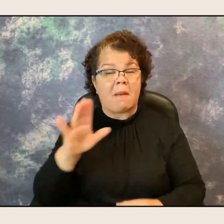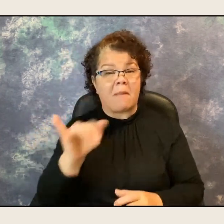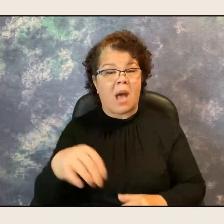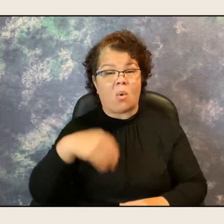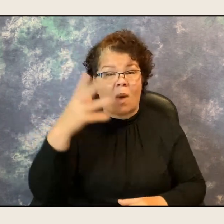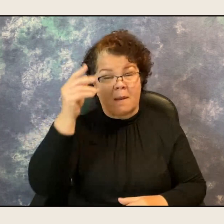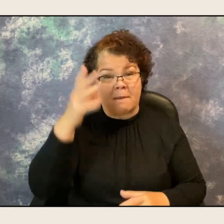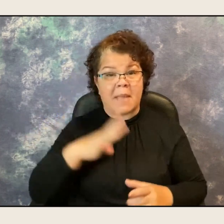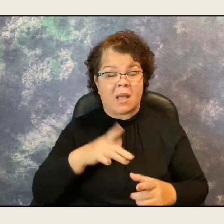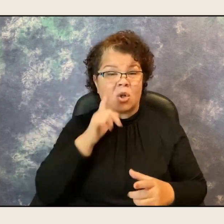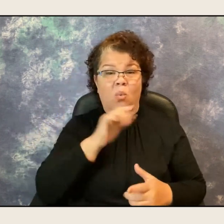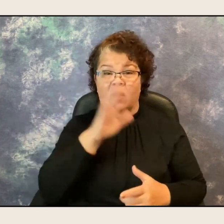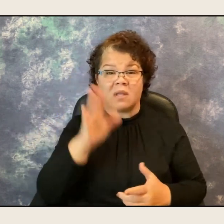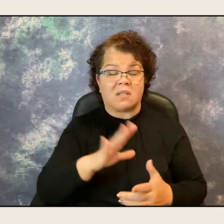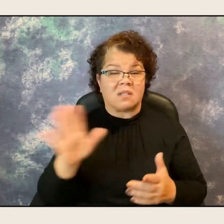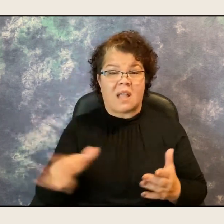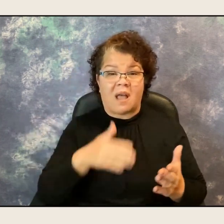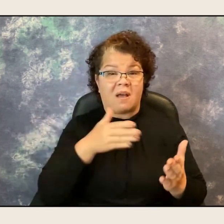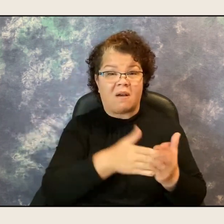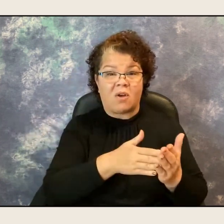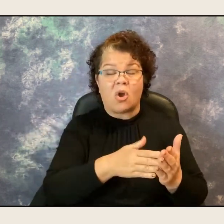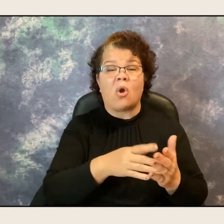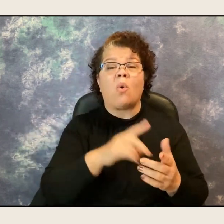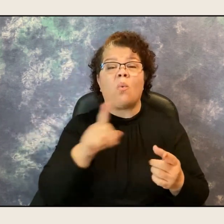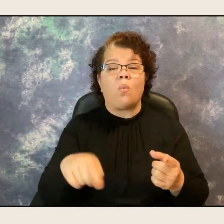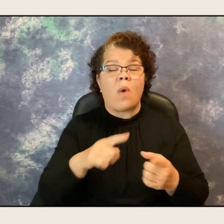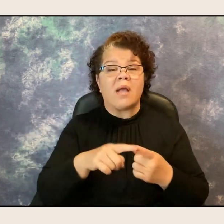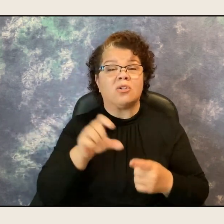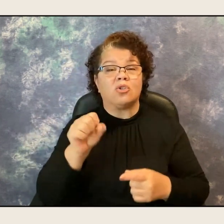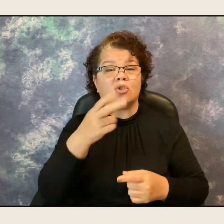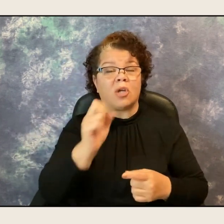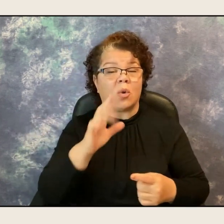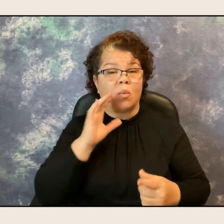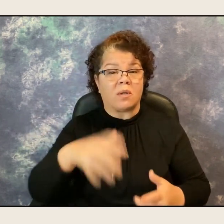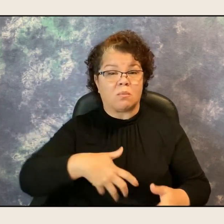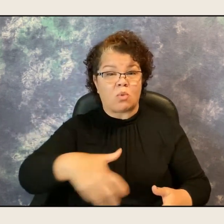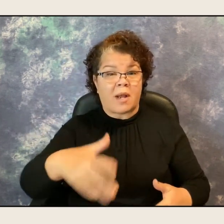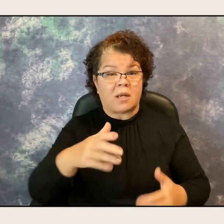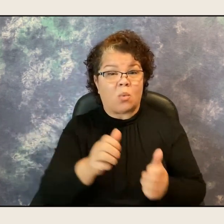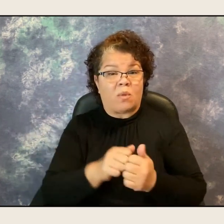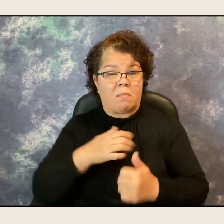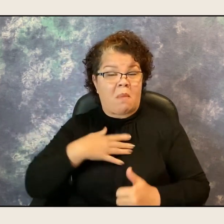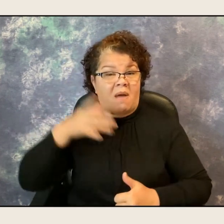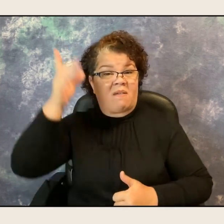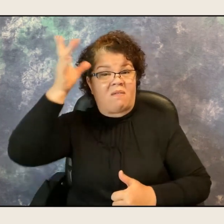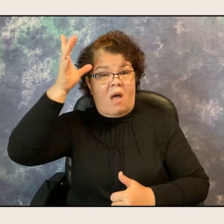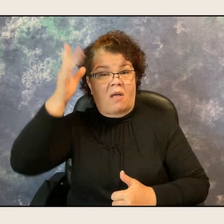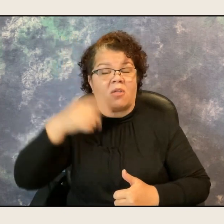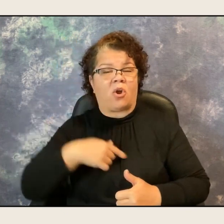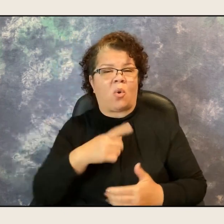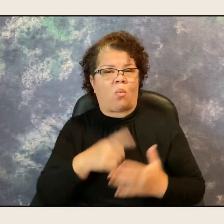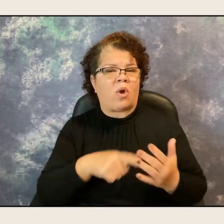when she was pregnant with my father decided with spiritual strength.